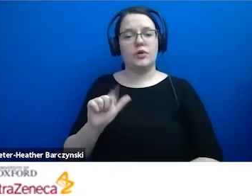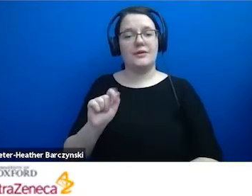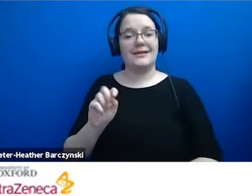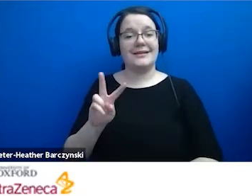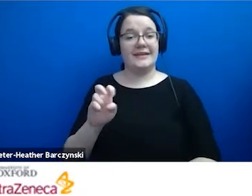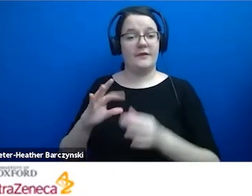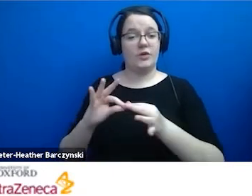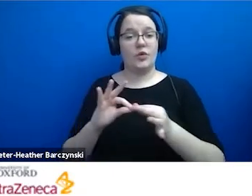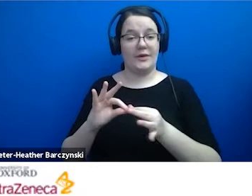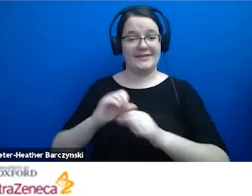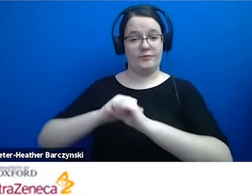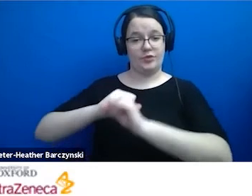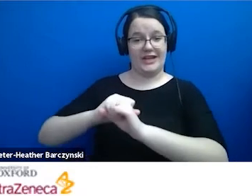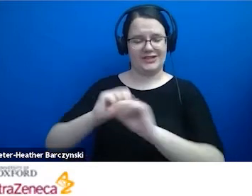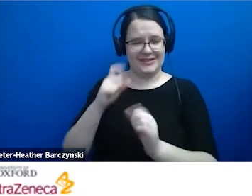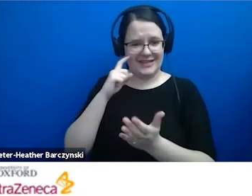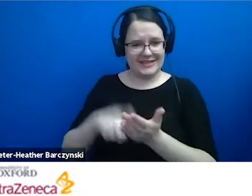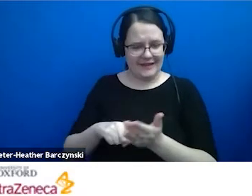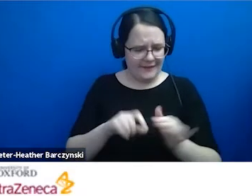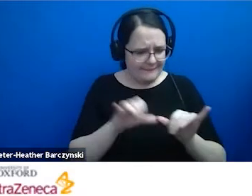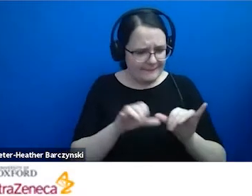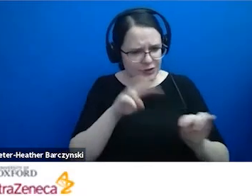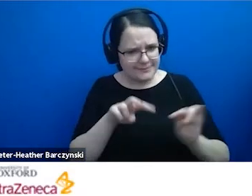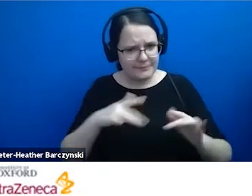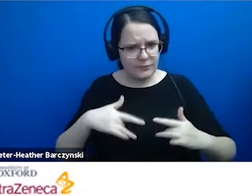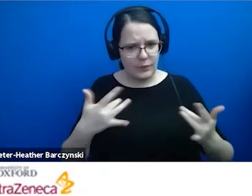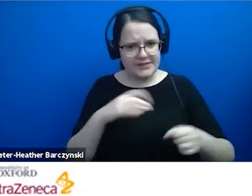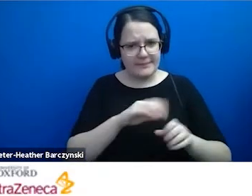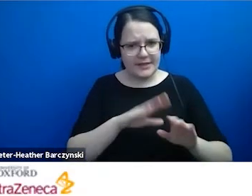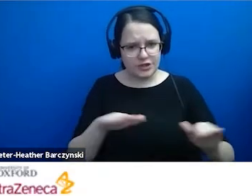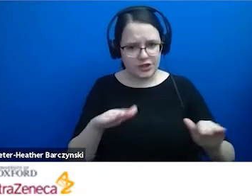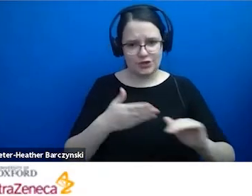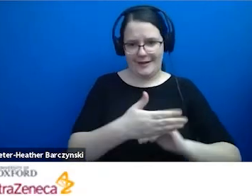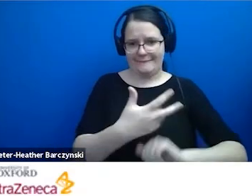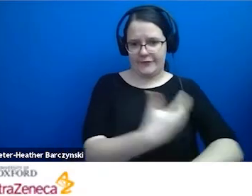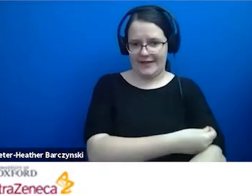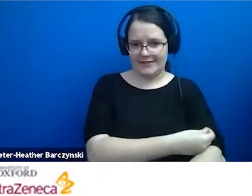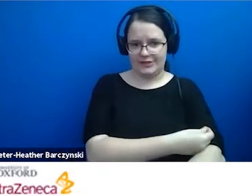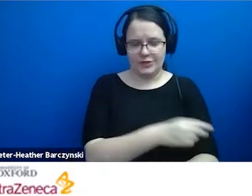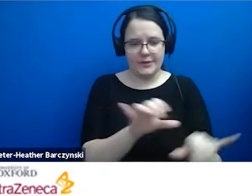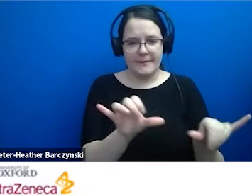from measuring what's going on in children after vaccination whether